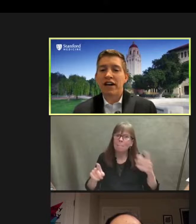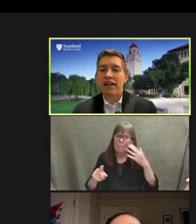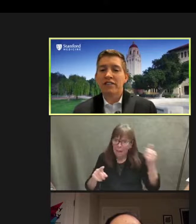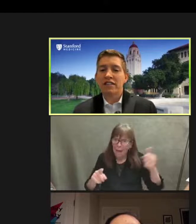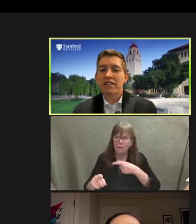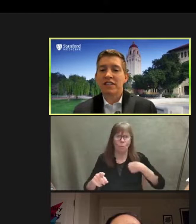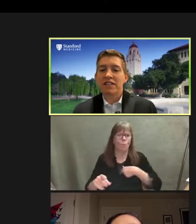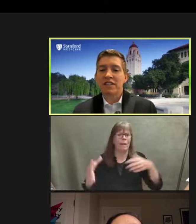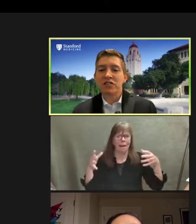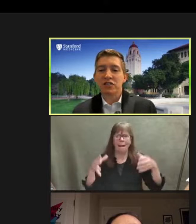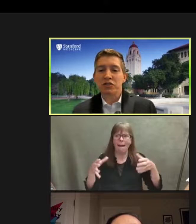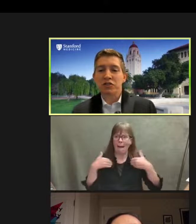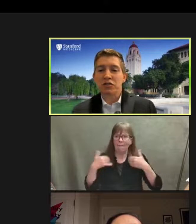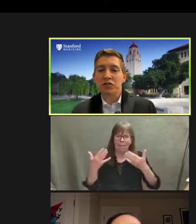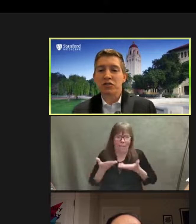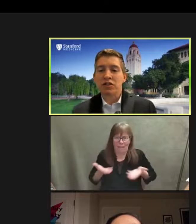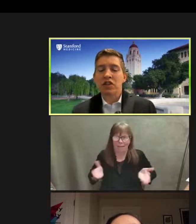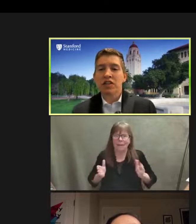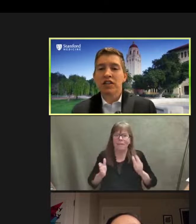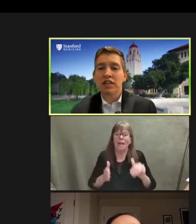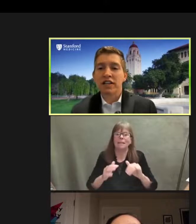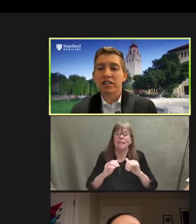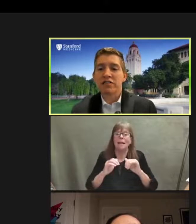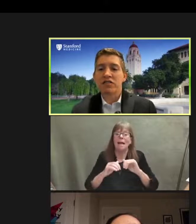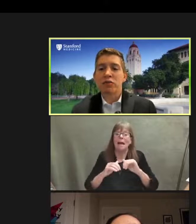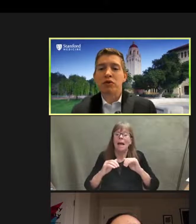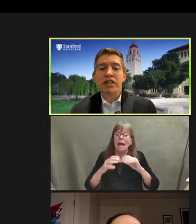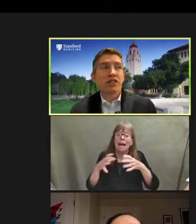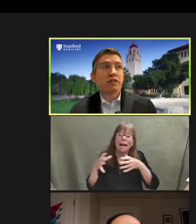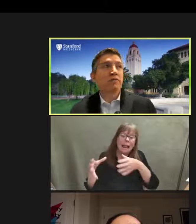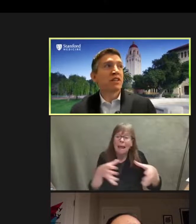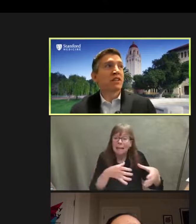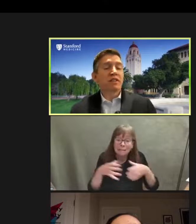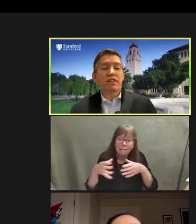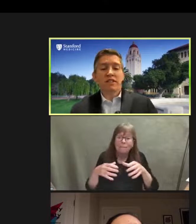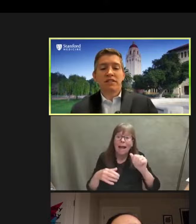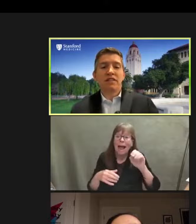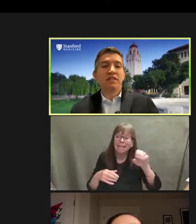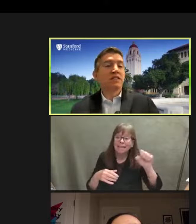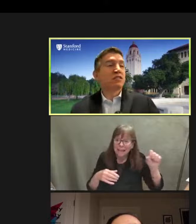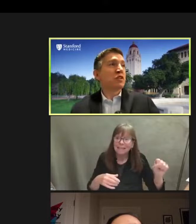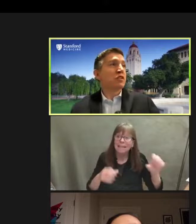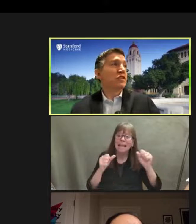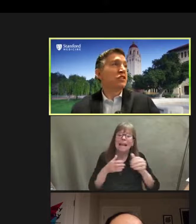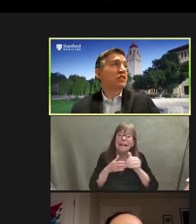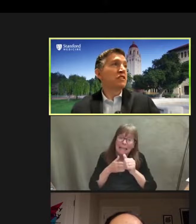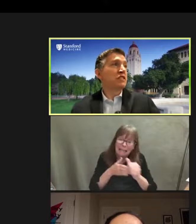access can lead to universal, collective liberation. This is disability justice.”